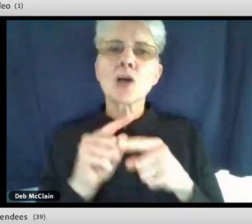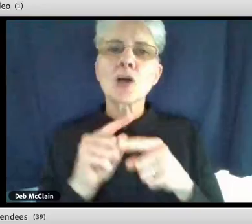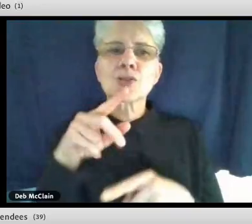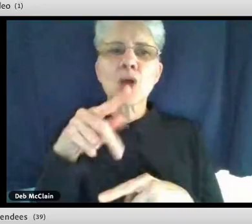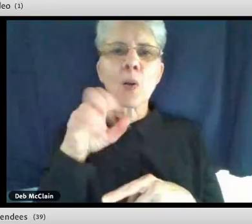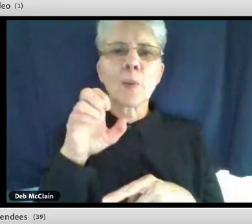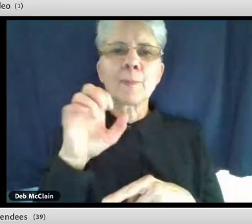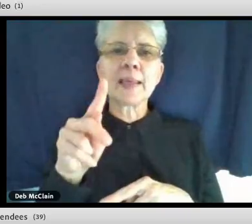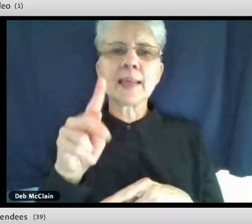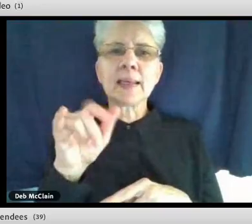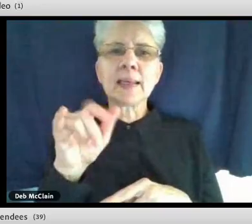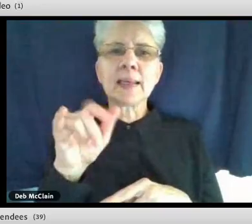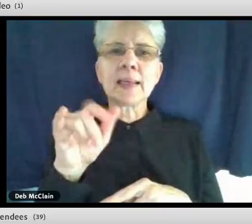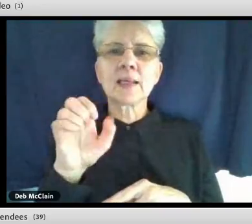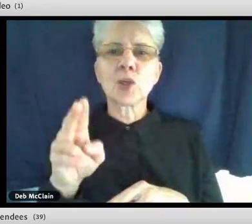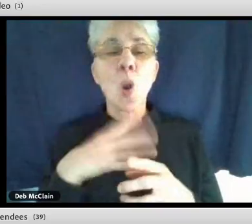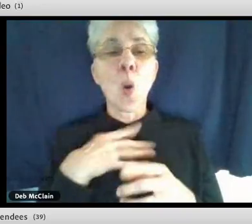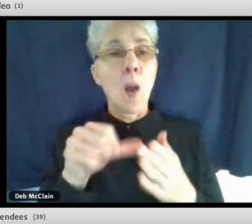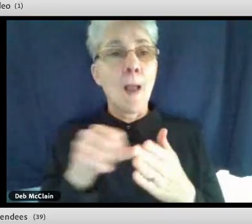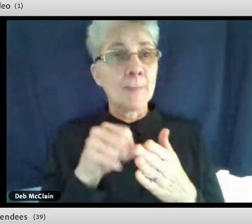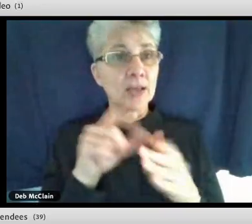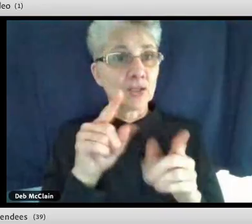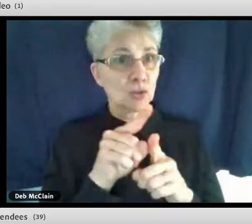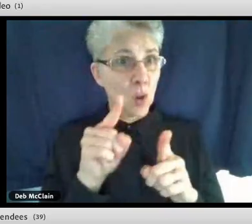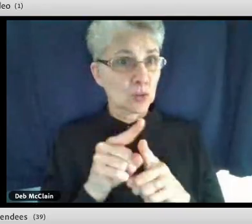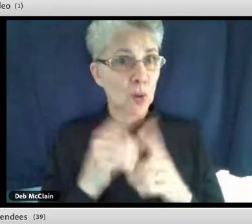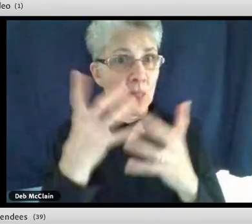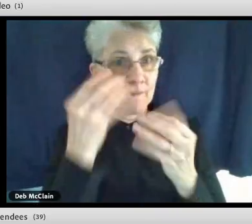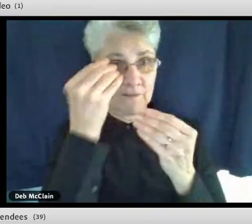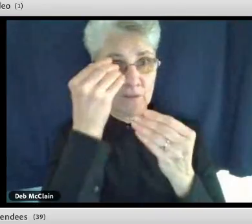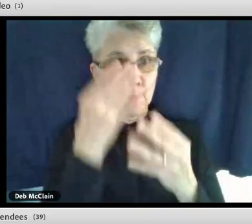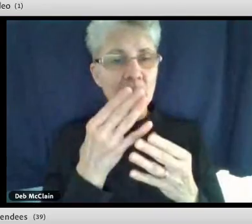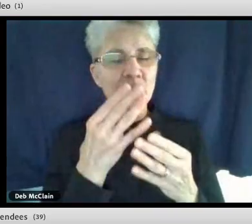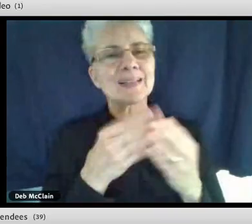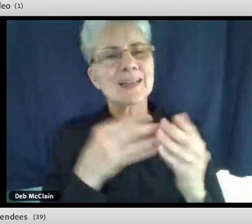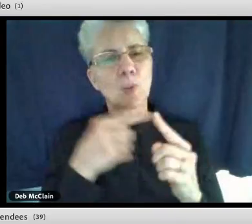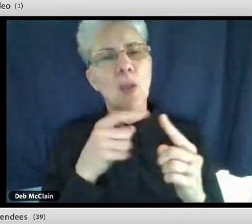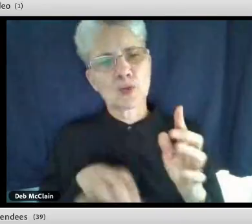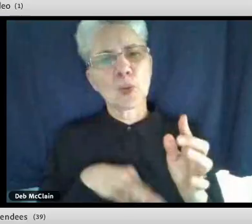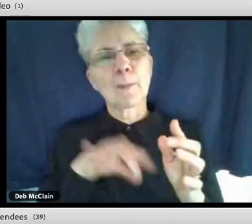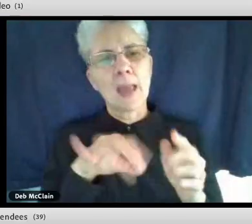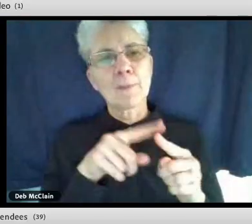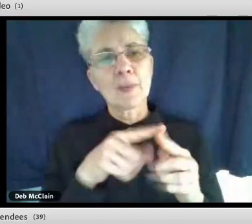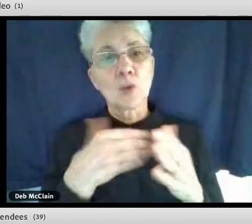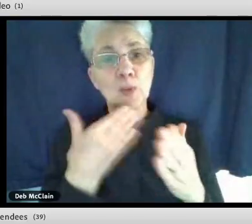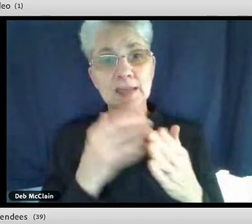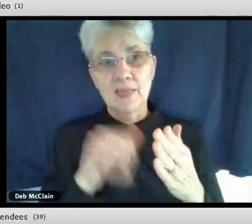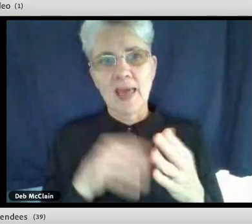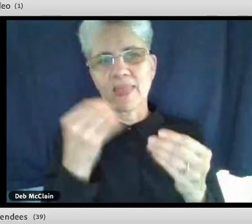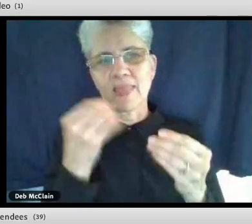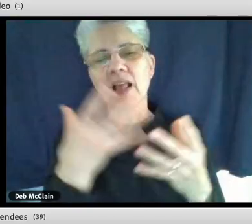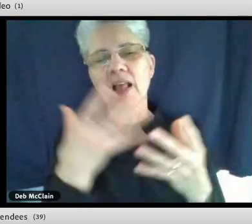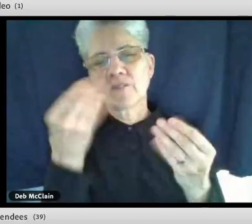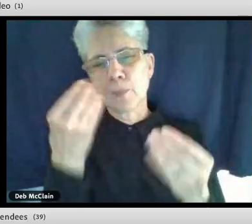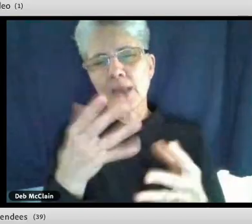These are things you can look at, also PeekYou. Whitepages will give you a ton of information. At some point, they want you to pay,